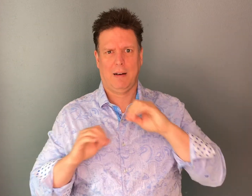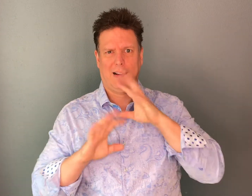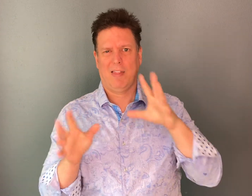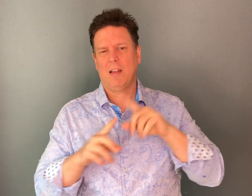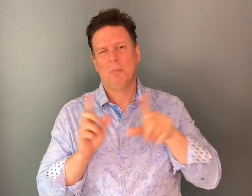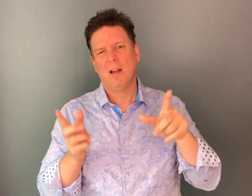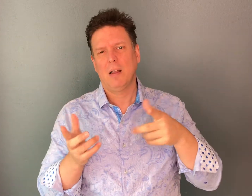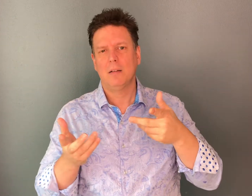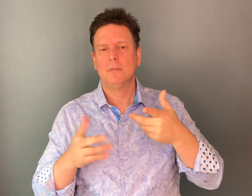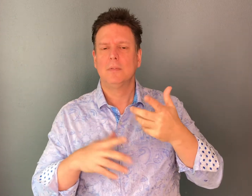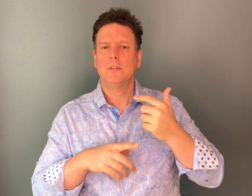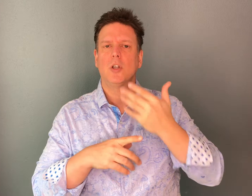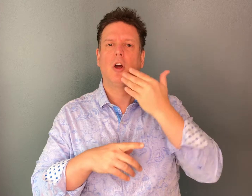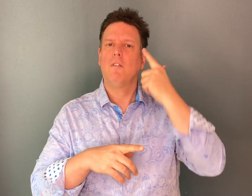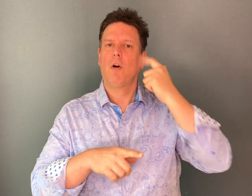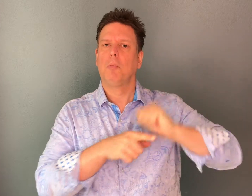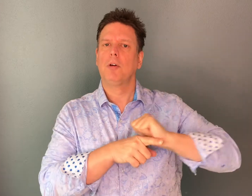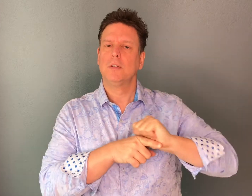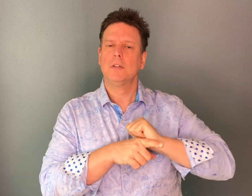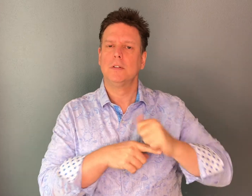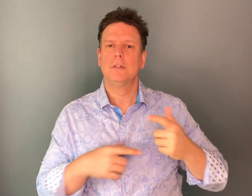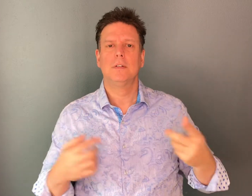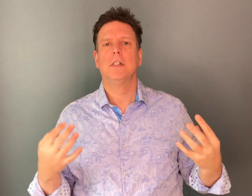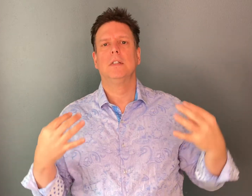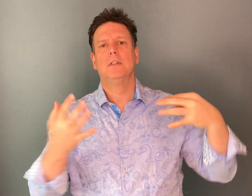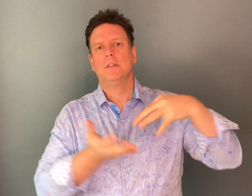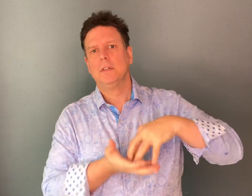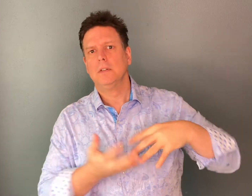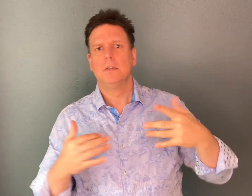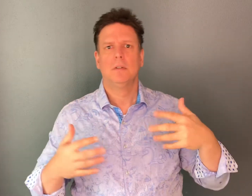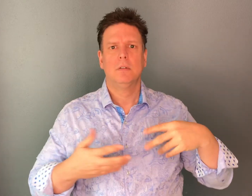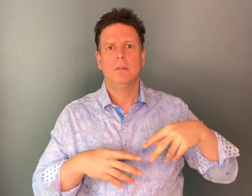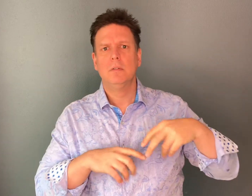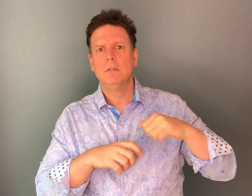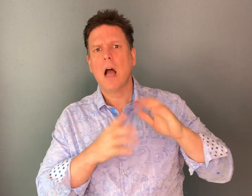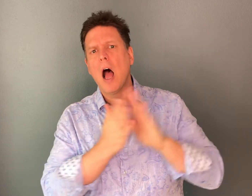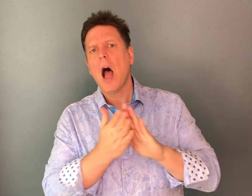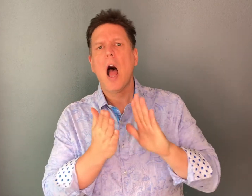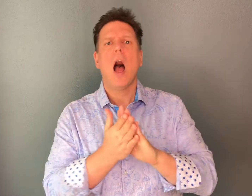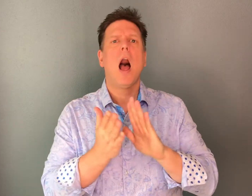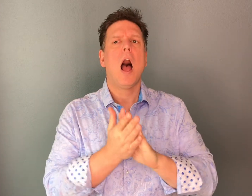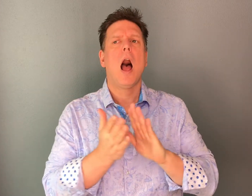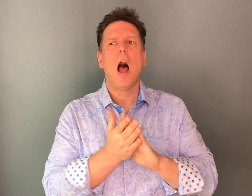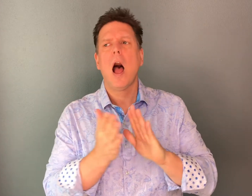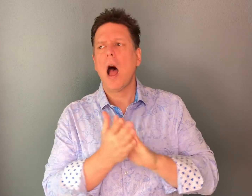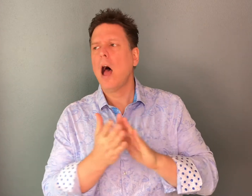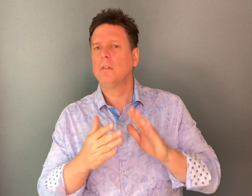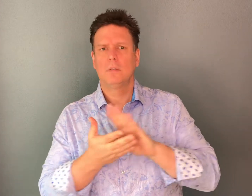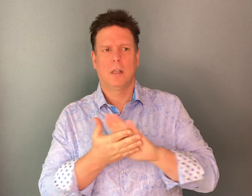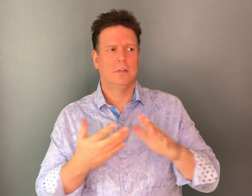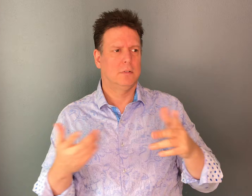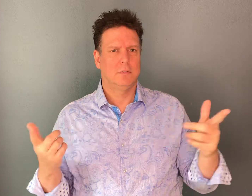I didn't do anything to deserve it, but it was good for practice and everybody was